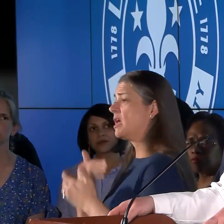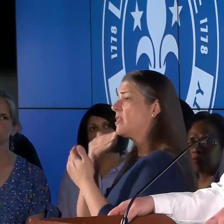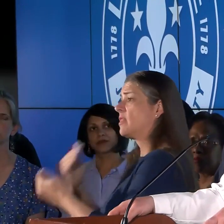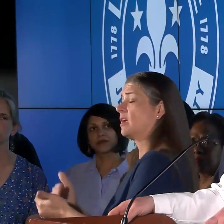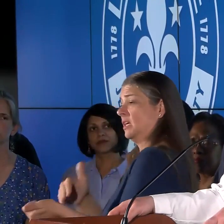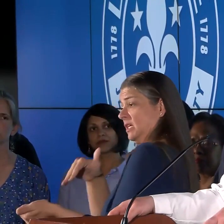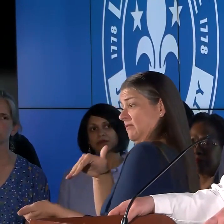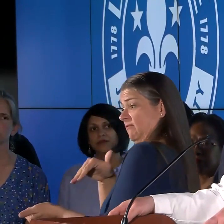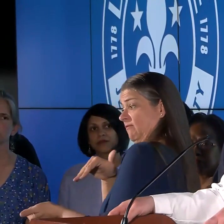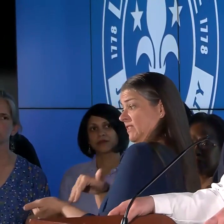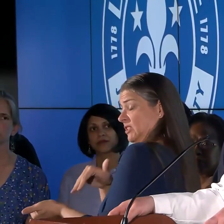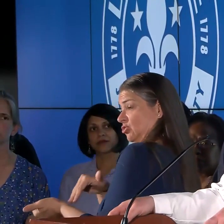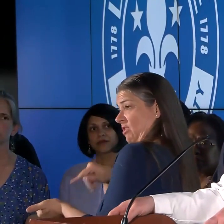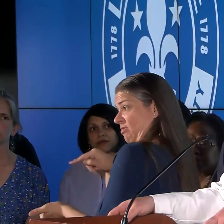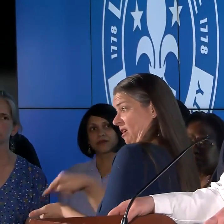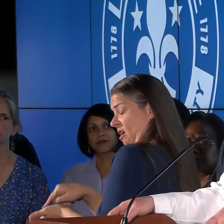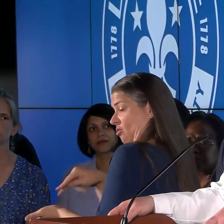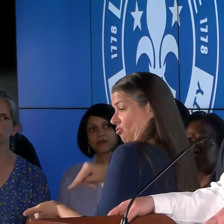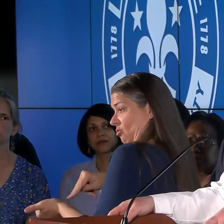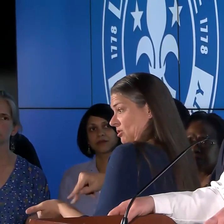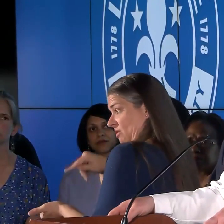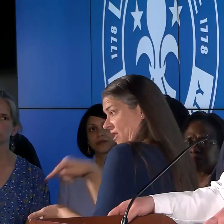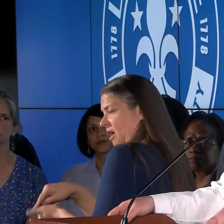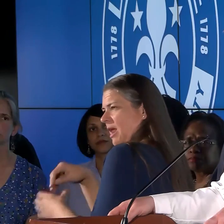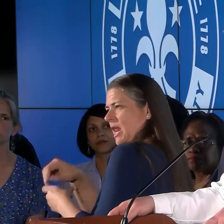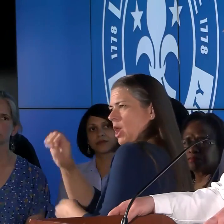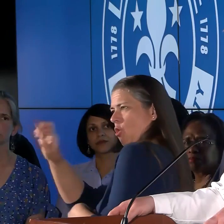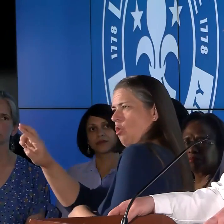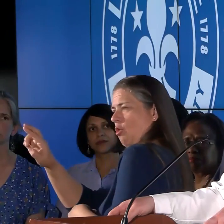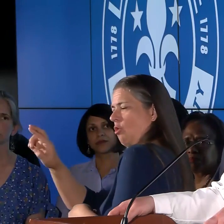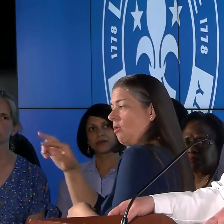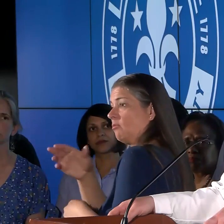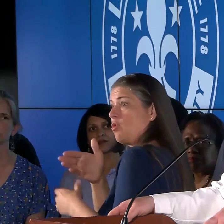in the emergency department through all of this, they remained as the